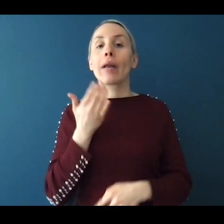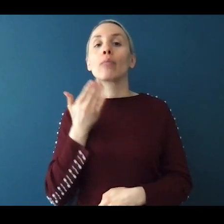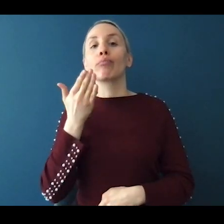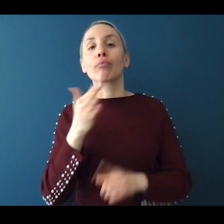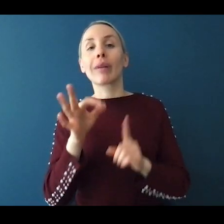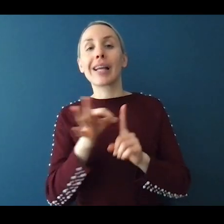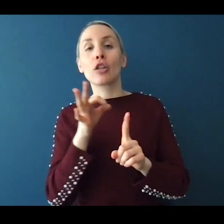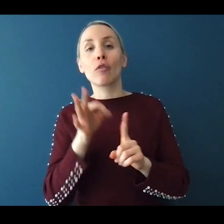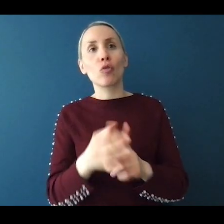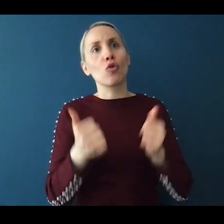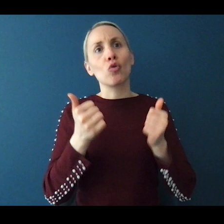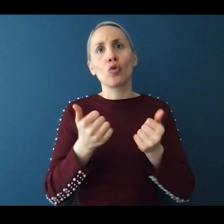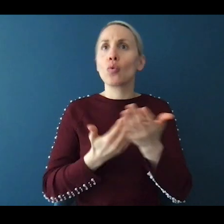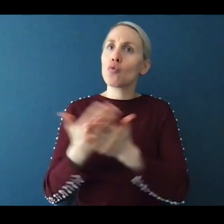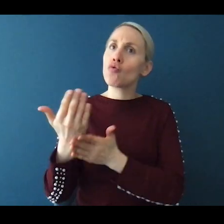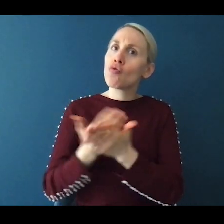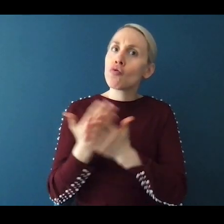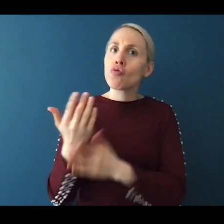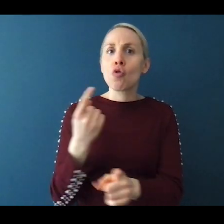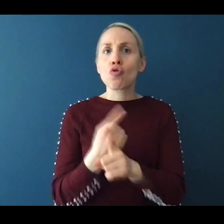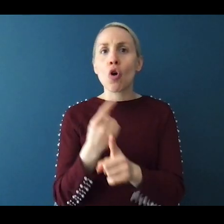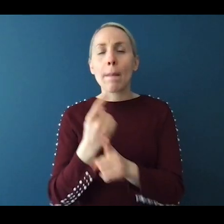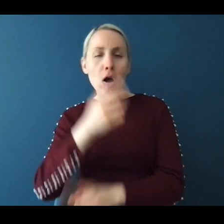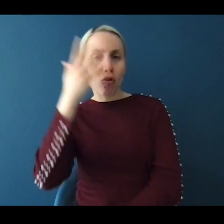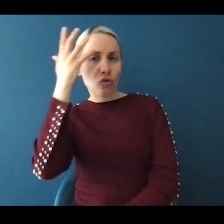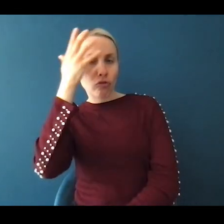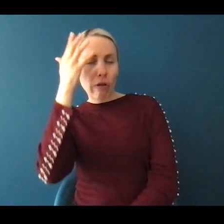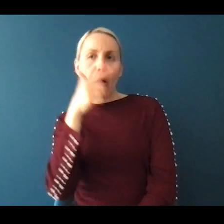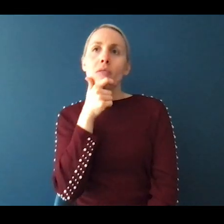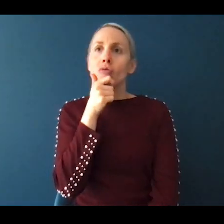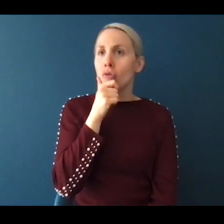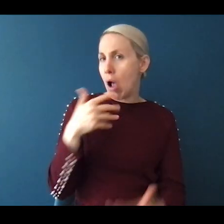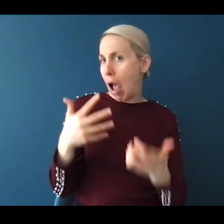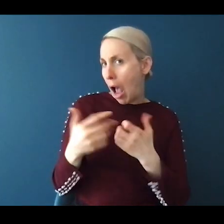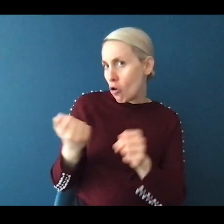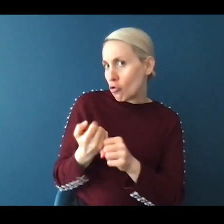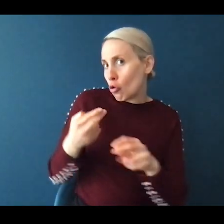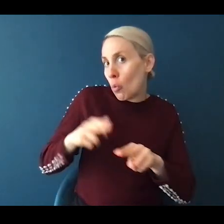around anything like that would be part of the chat and to understand kind of yeah what